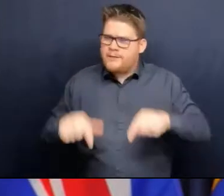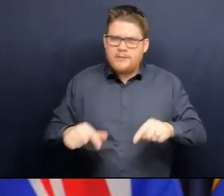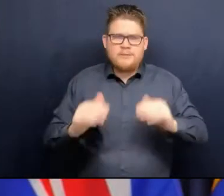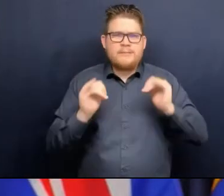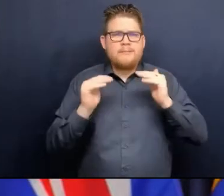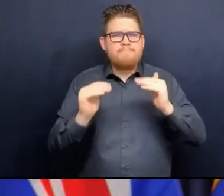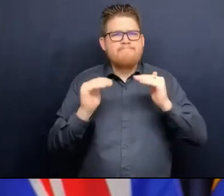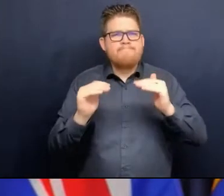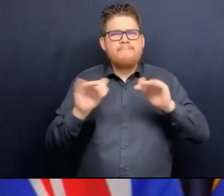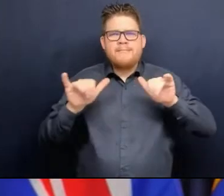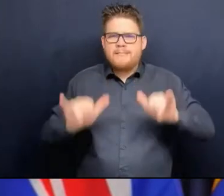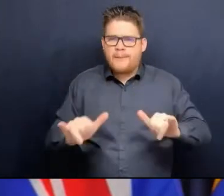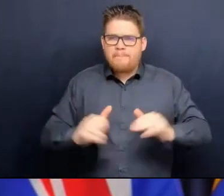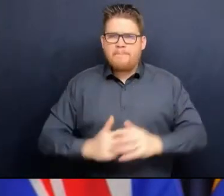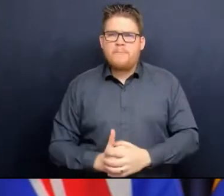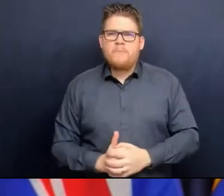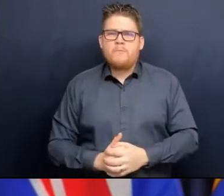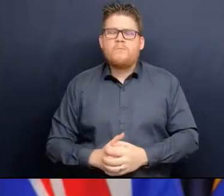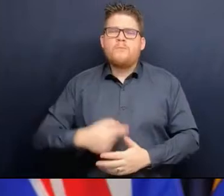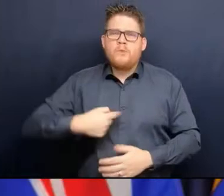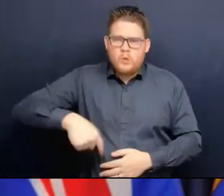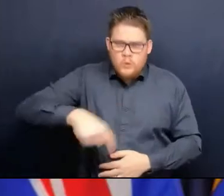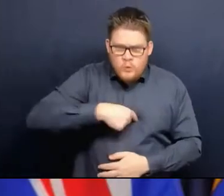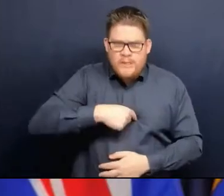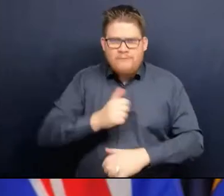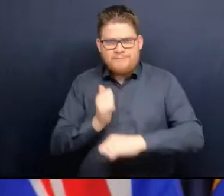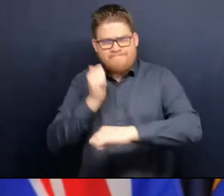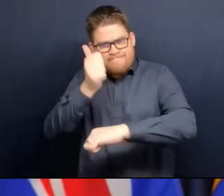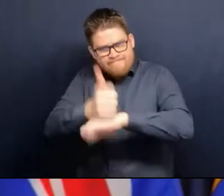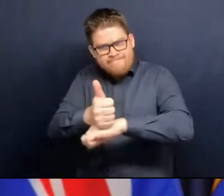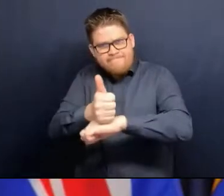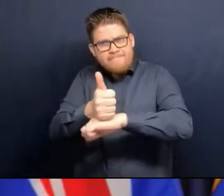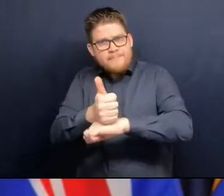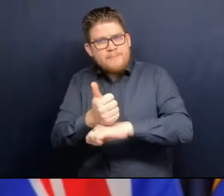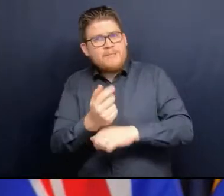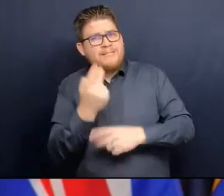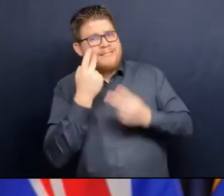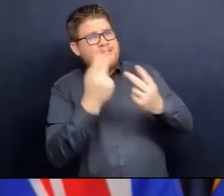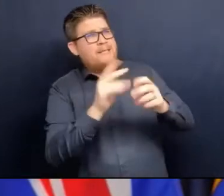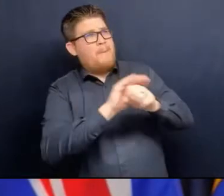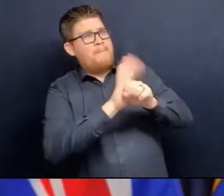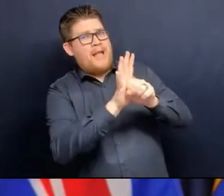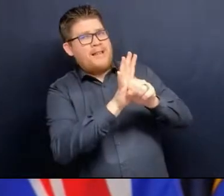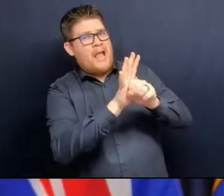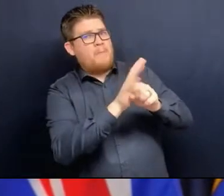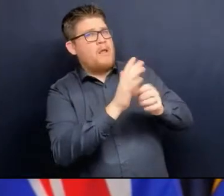the overall approach continues to be the same continues to be